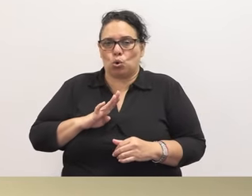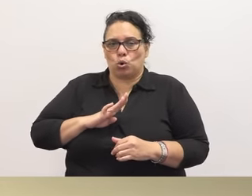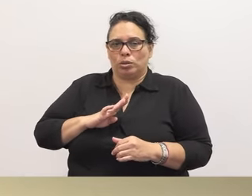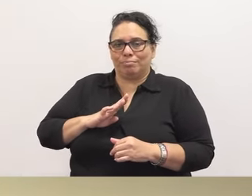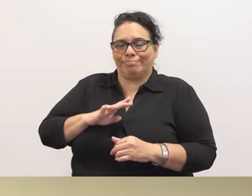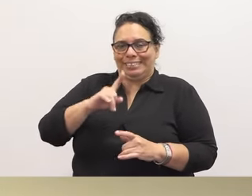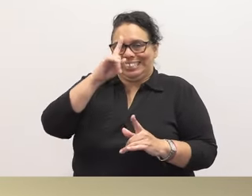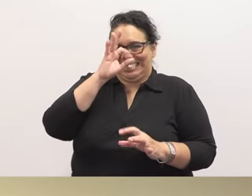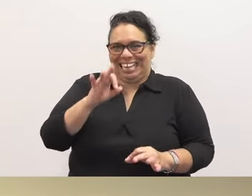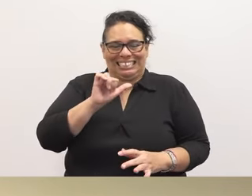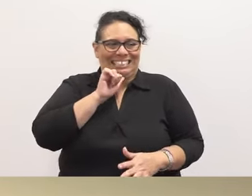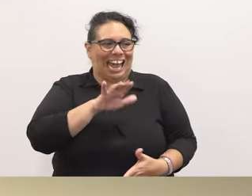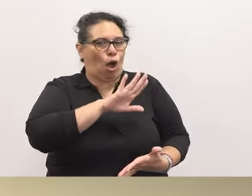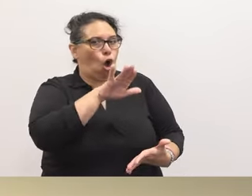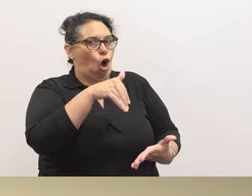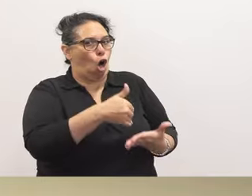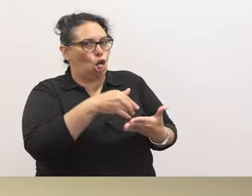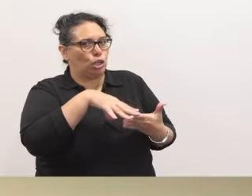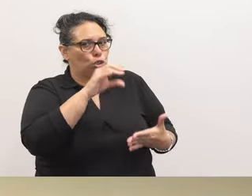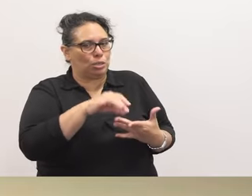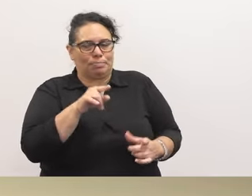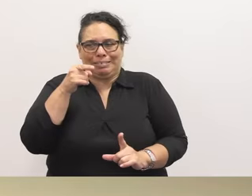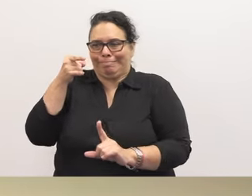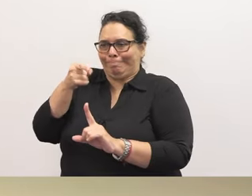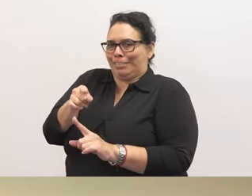rather than all. The other reason obviously is